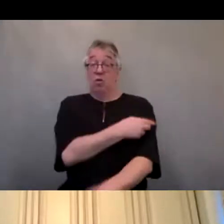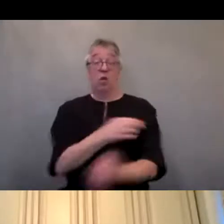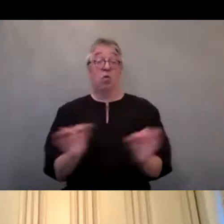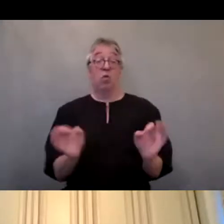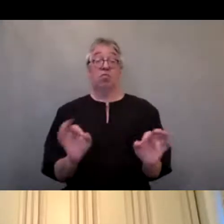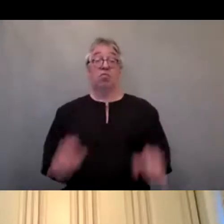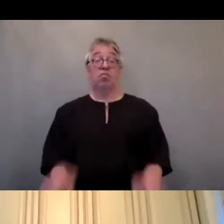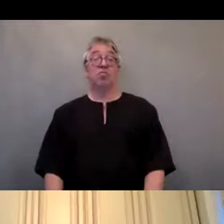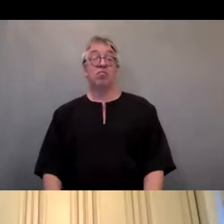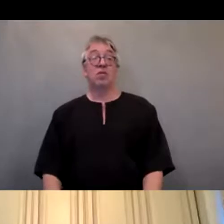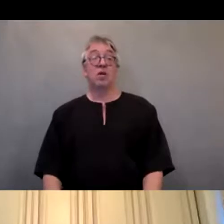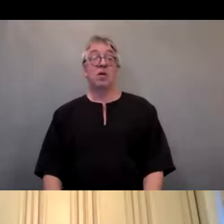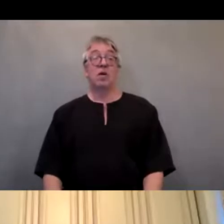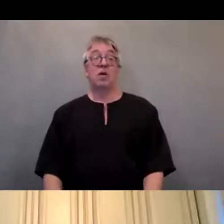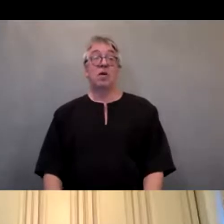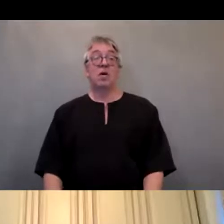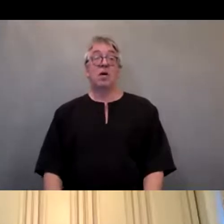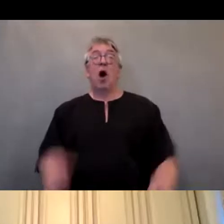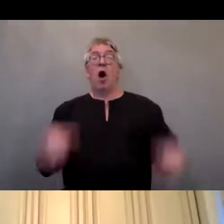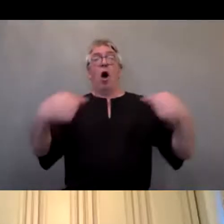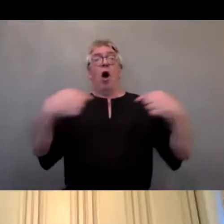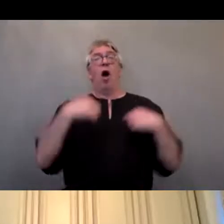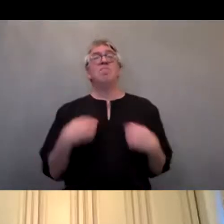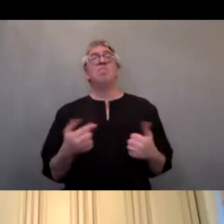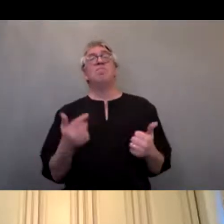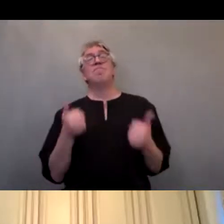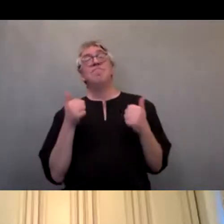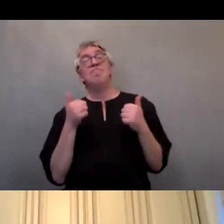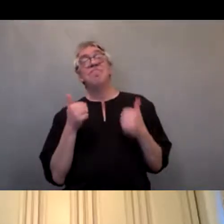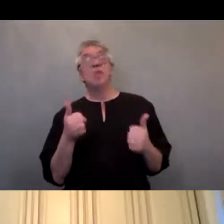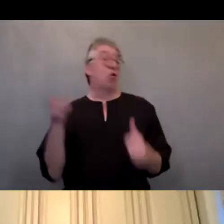outpatient surgery. I am